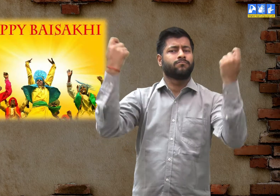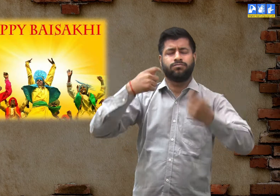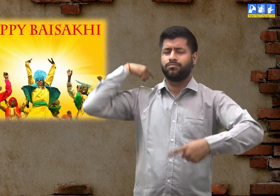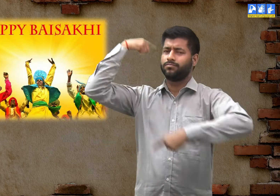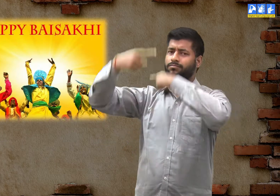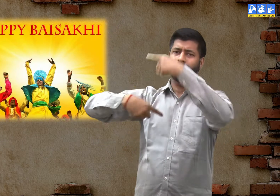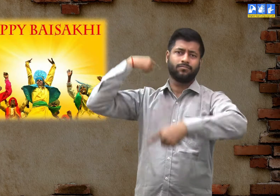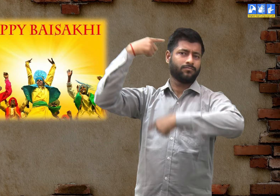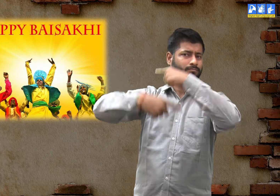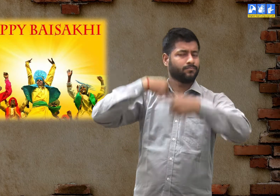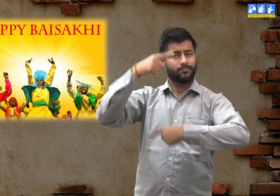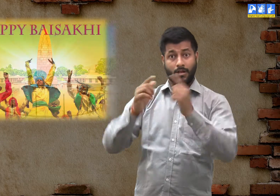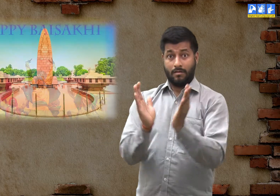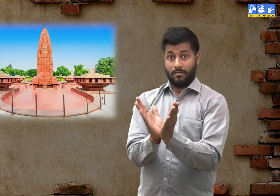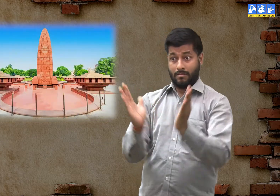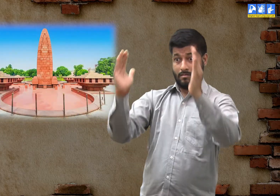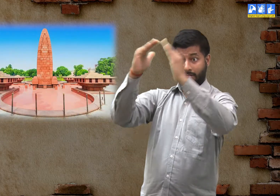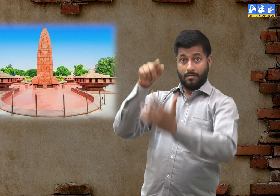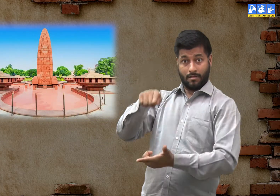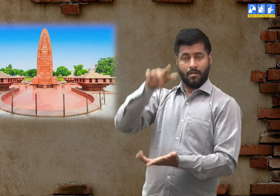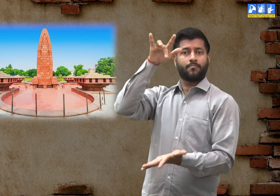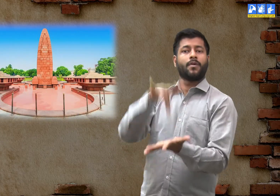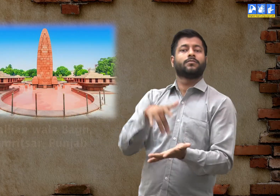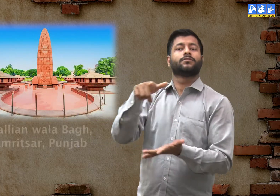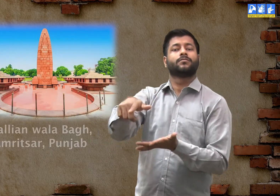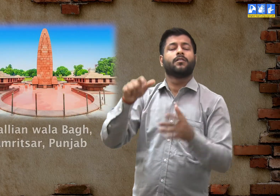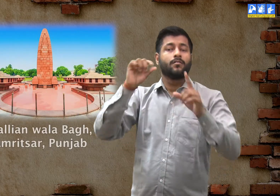which Punjab celebrates wholeheartedly every year.